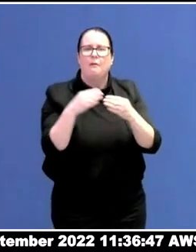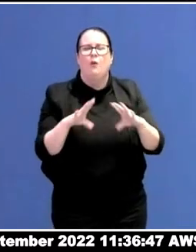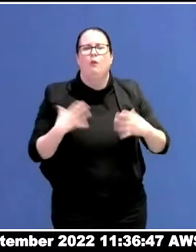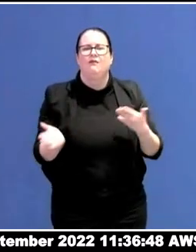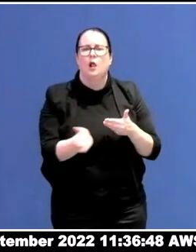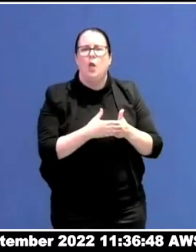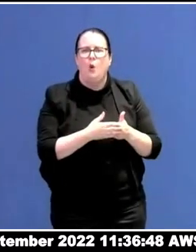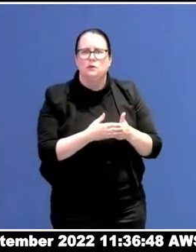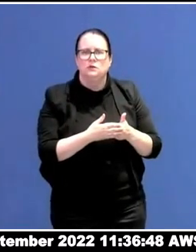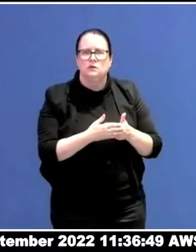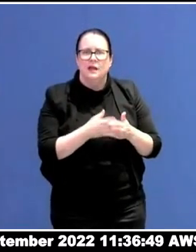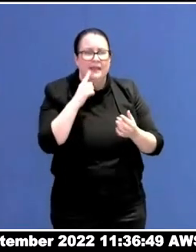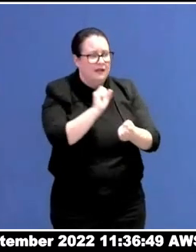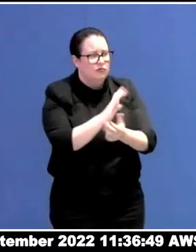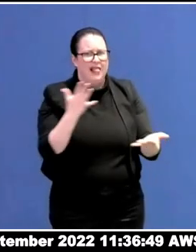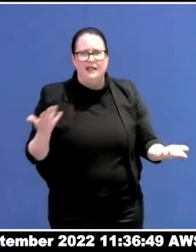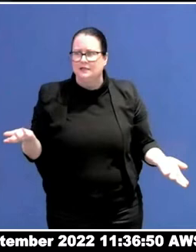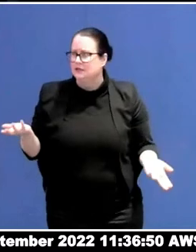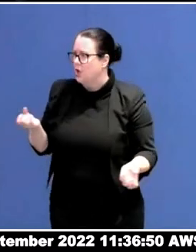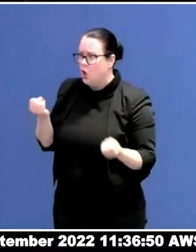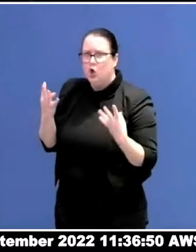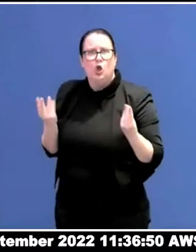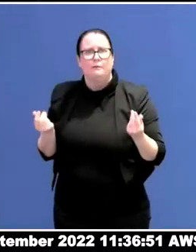So, that's really problematic, people coming out of the prison system without that.